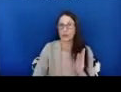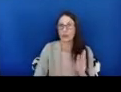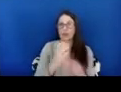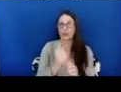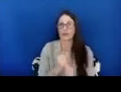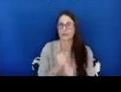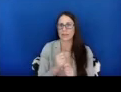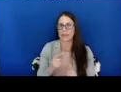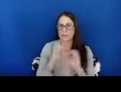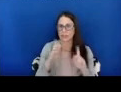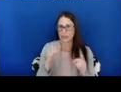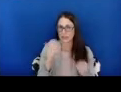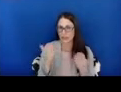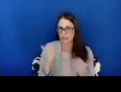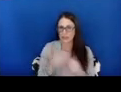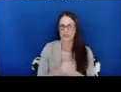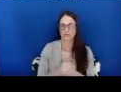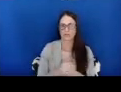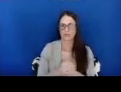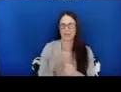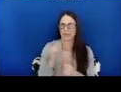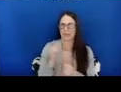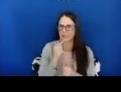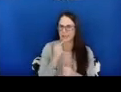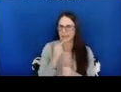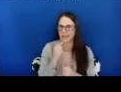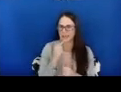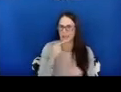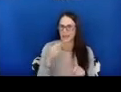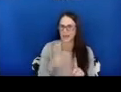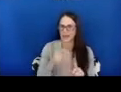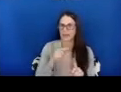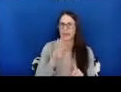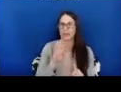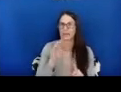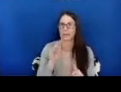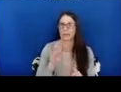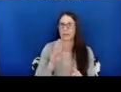16:20:40 education services. They said this isn't the benchmark. But anytime a state agency